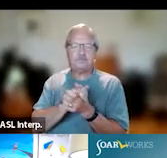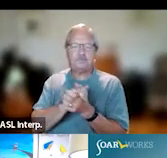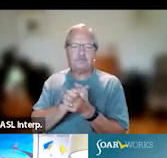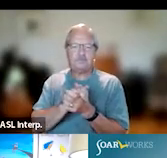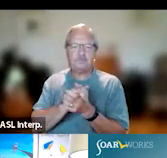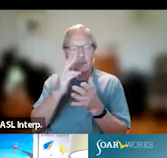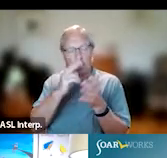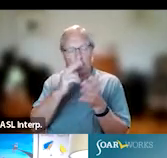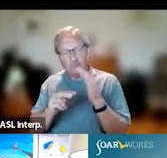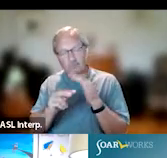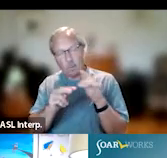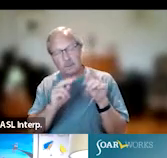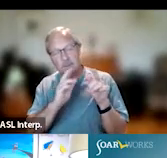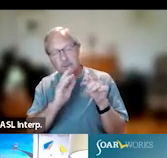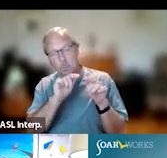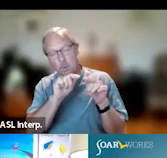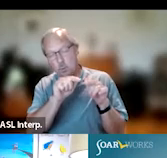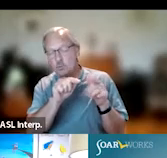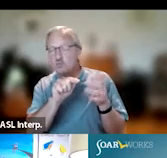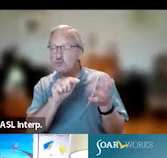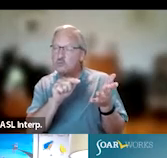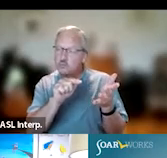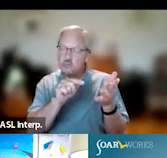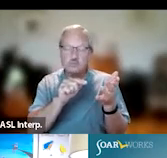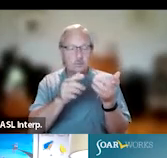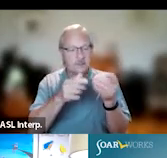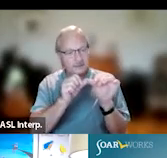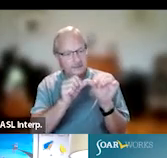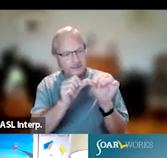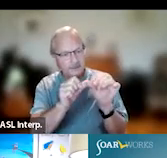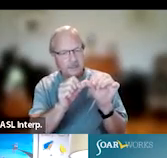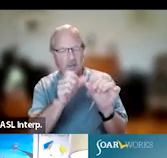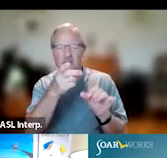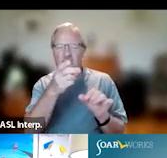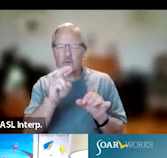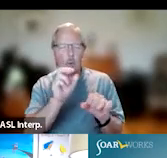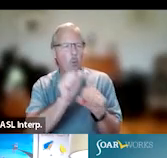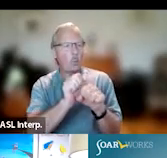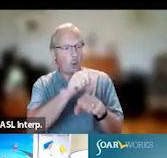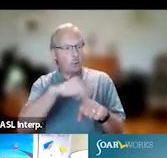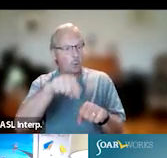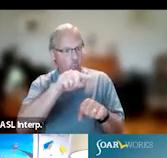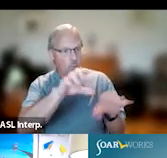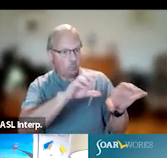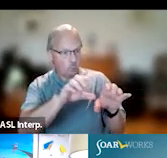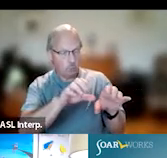about how you can continue the incredible SOAR work that you're doing without the TA Center.